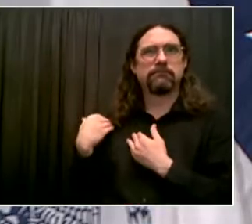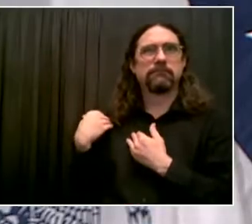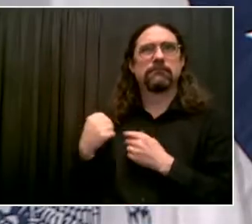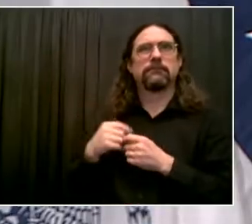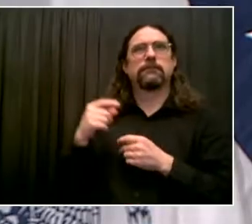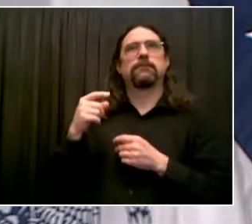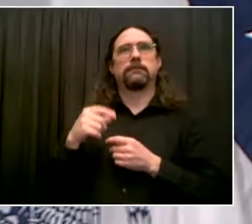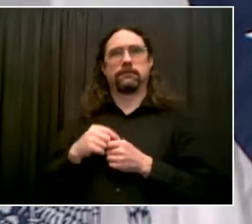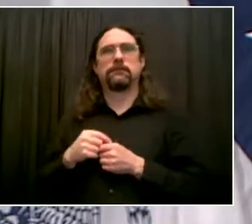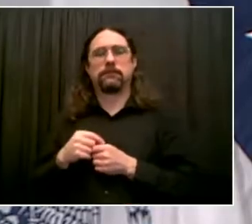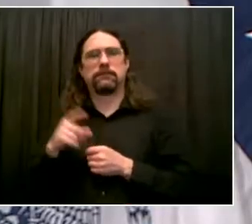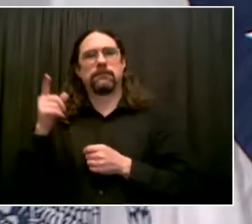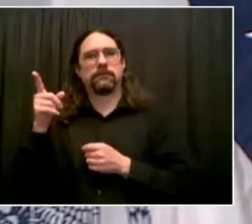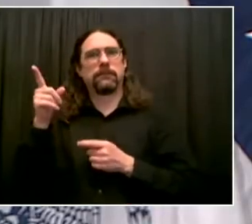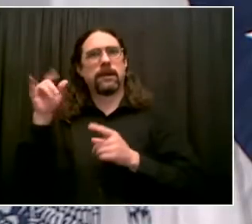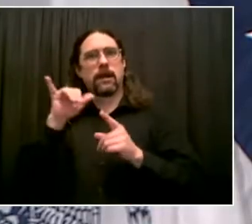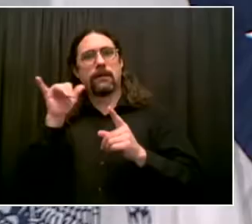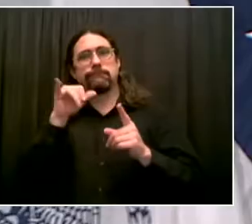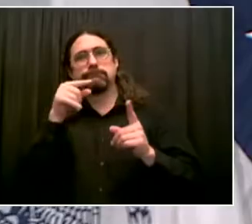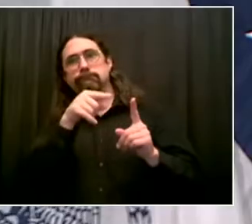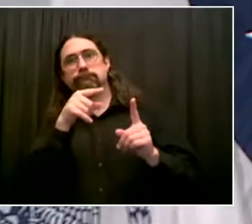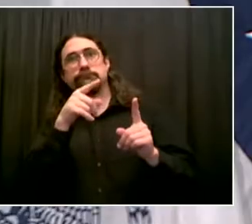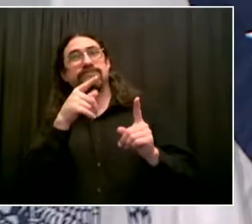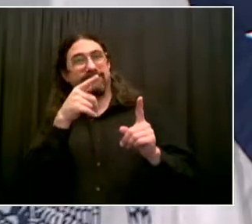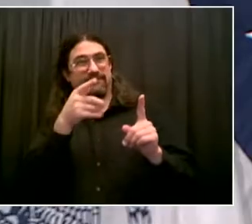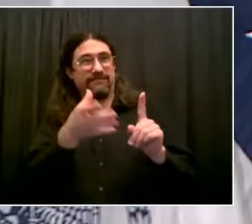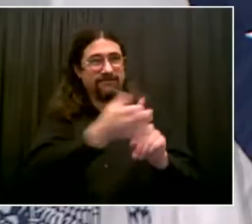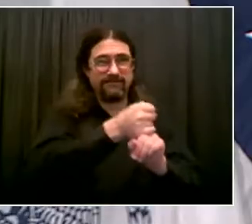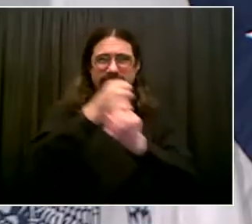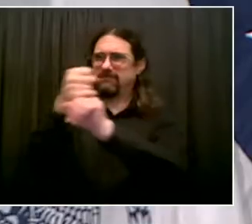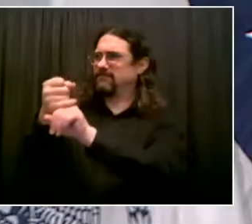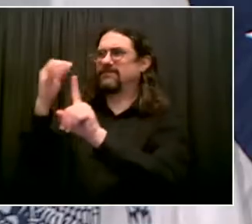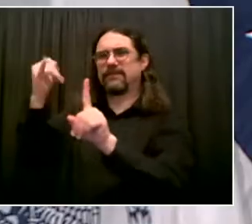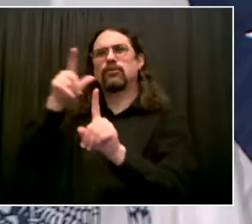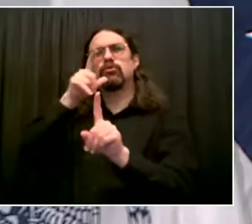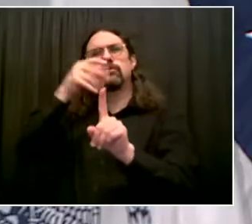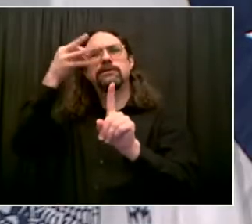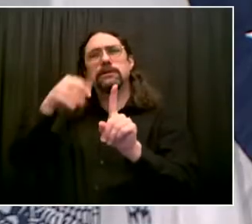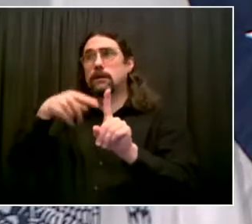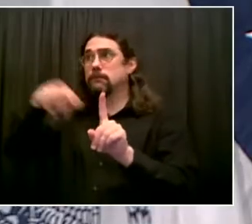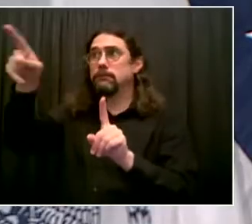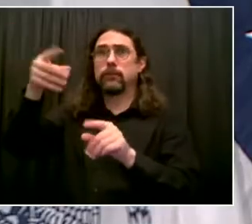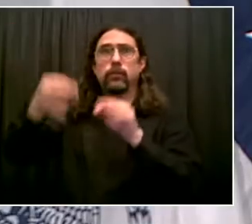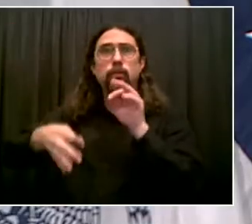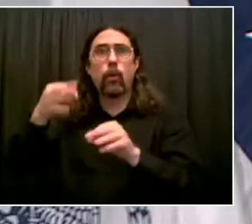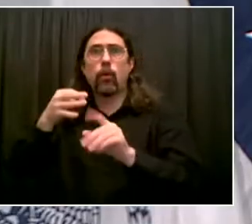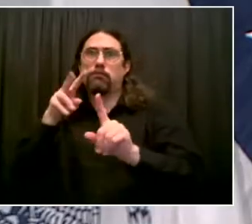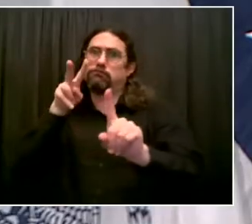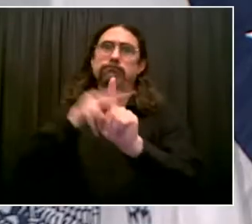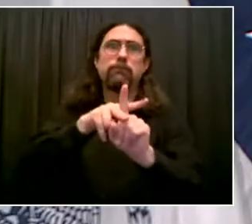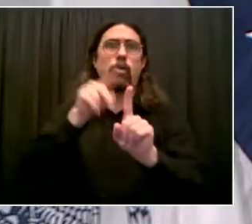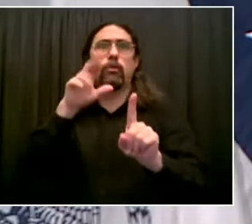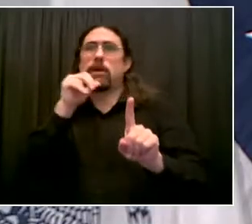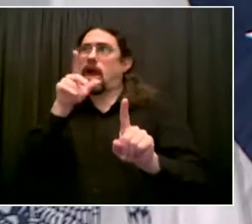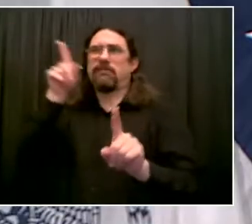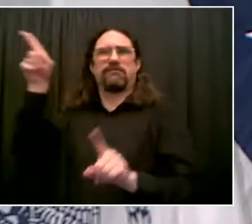NSCOEQNCUEESOR F ANYONE WHO DOES VIOLNCEE TOWARDS FELLOW COMMUNITIES MEMBERS. THEY ALSO UNDERSTAND THE IMPORTANCE OF NEIGHBORHOOD